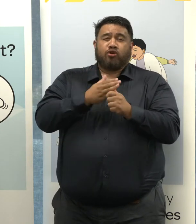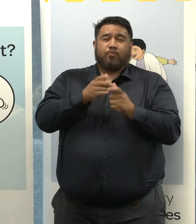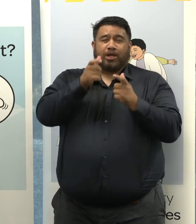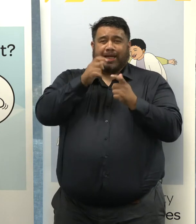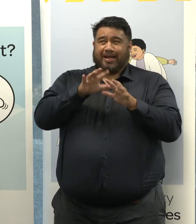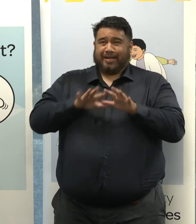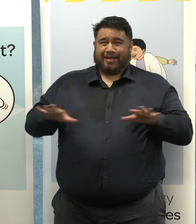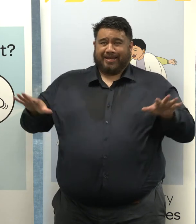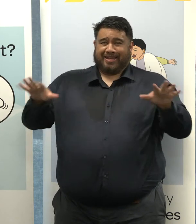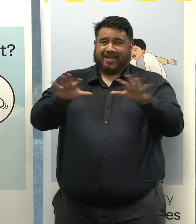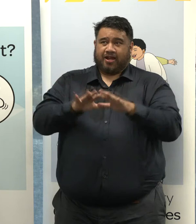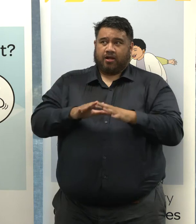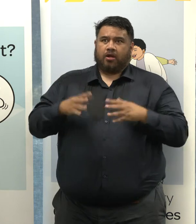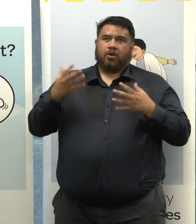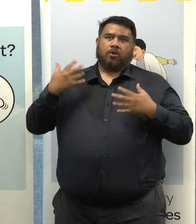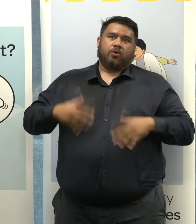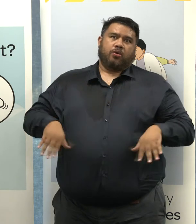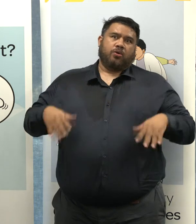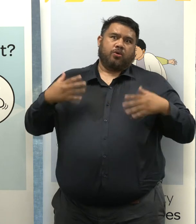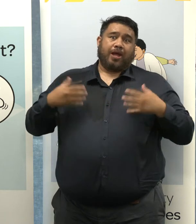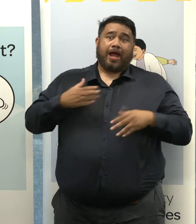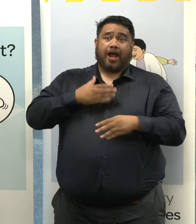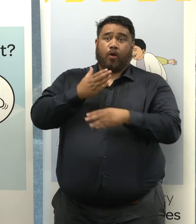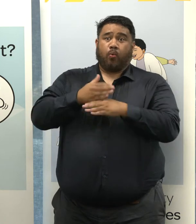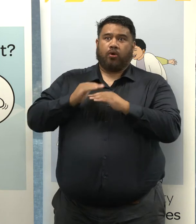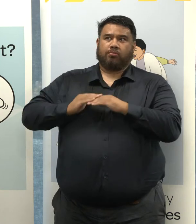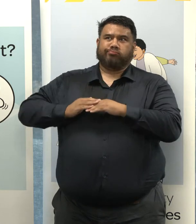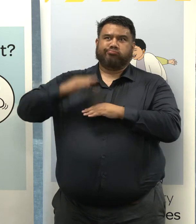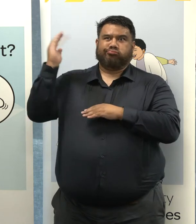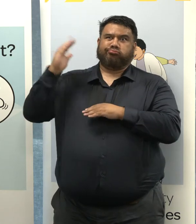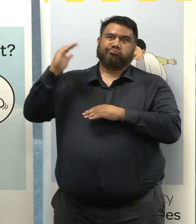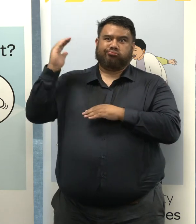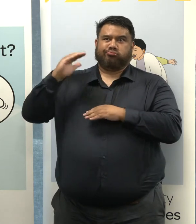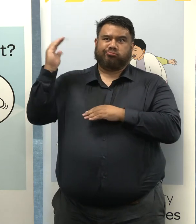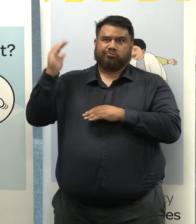Kia ora, thank you.